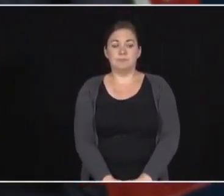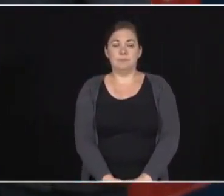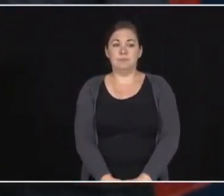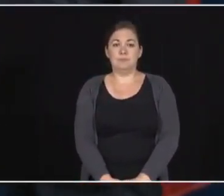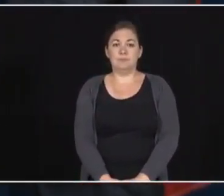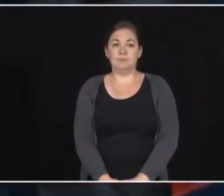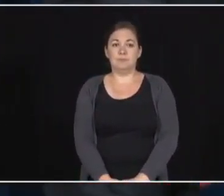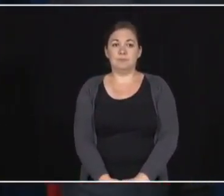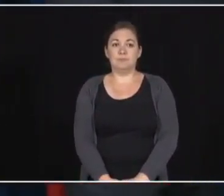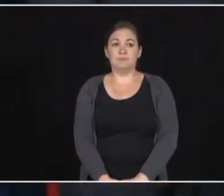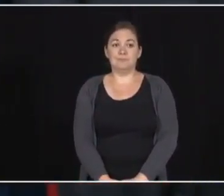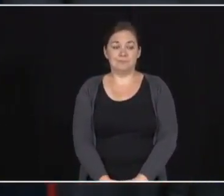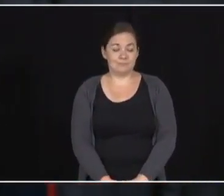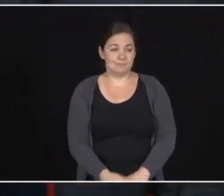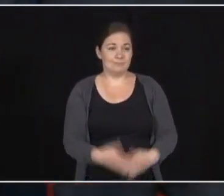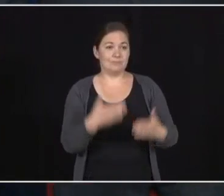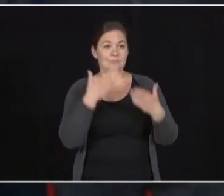Thank you, Cynthia, for the question.